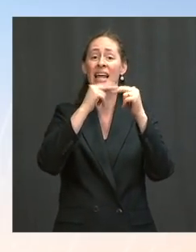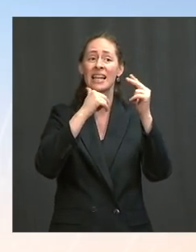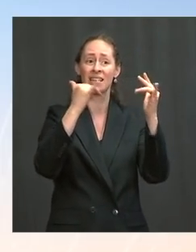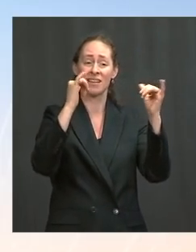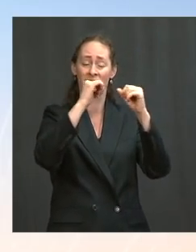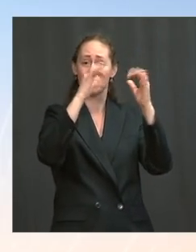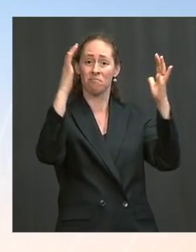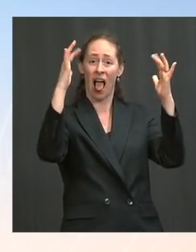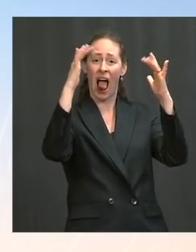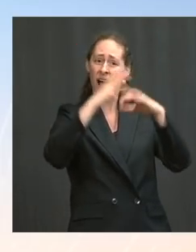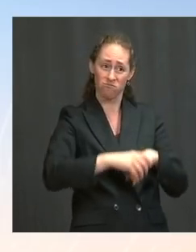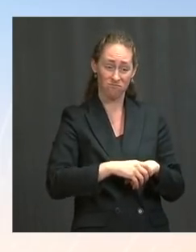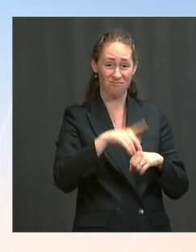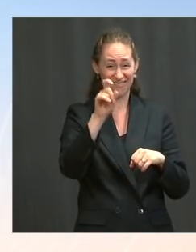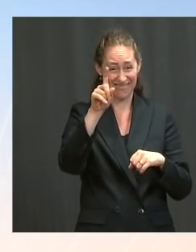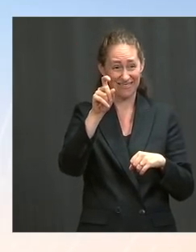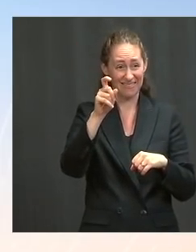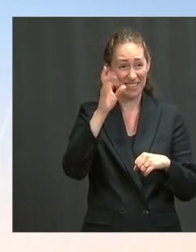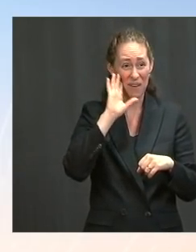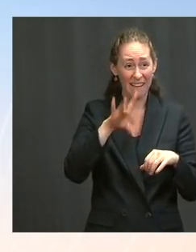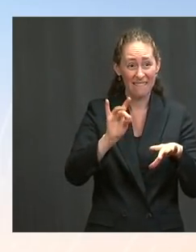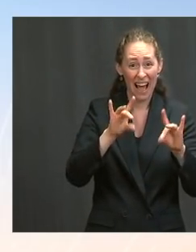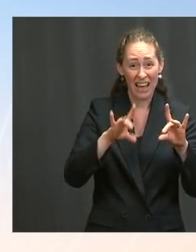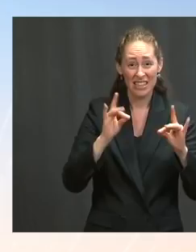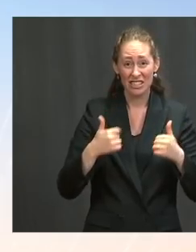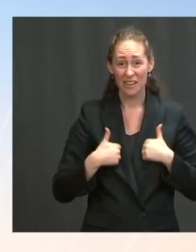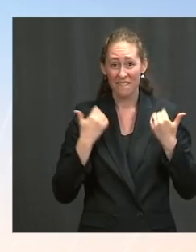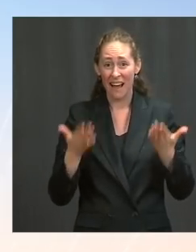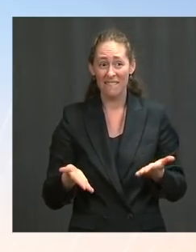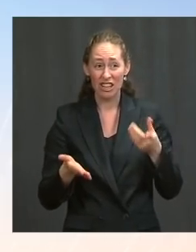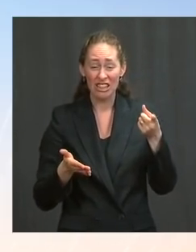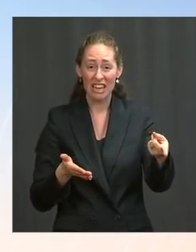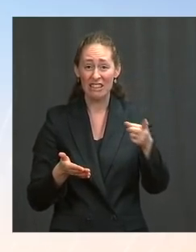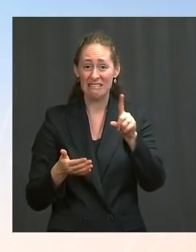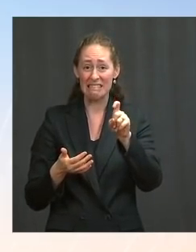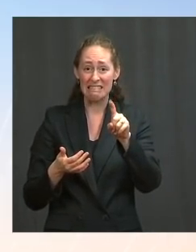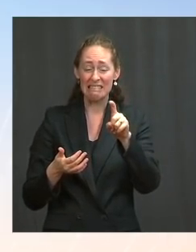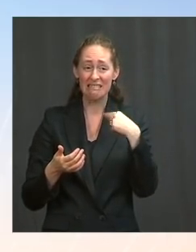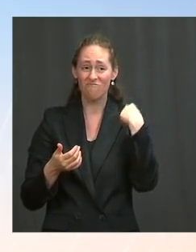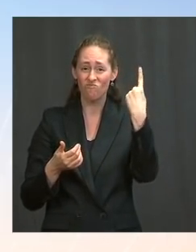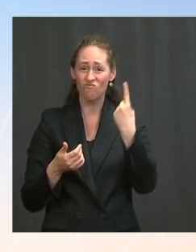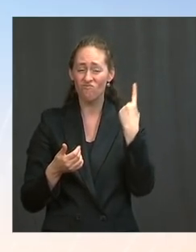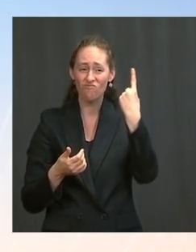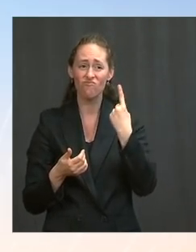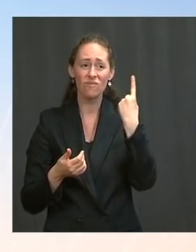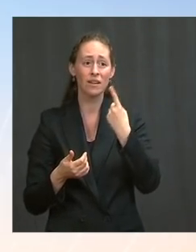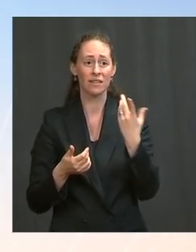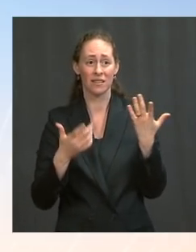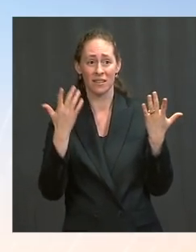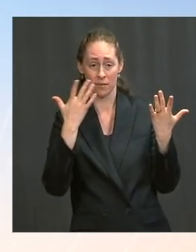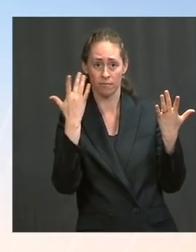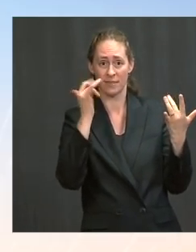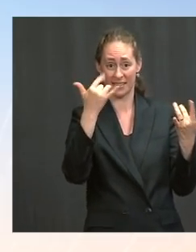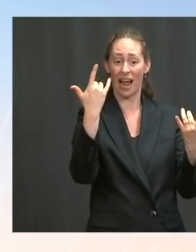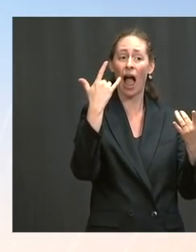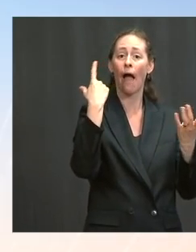at examining the kinds of infrastructure within that building -- questions that have now certainly come to many people's minds